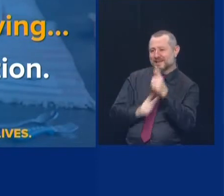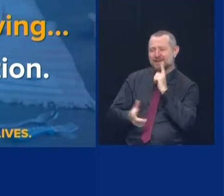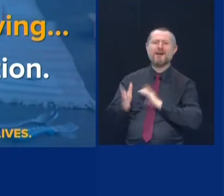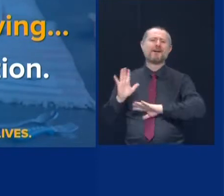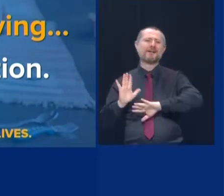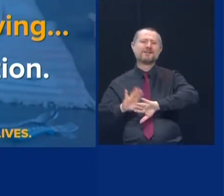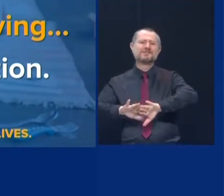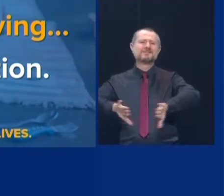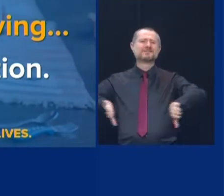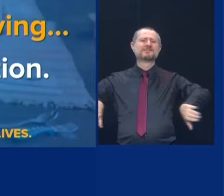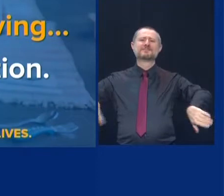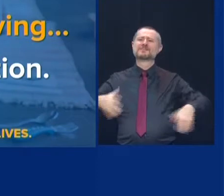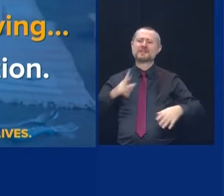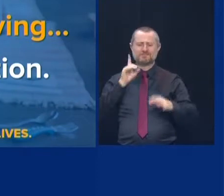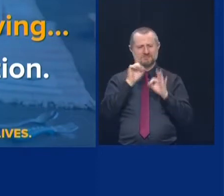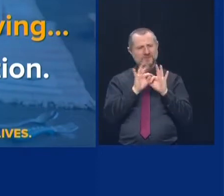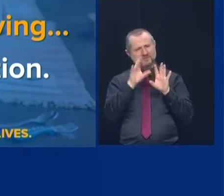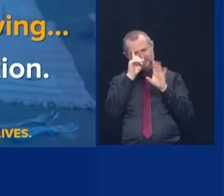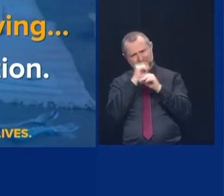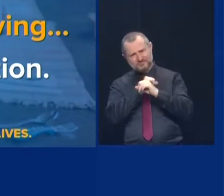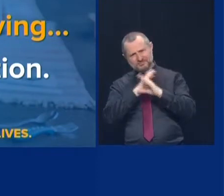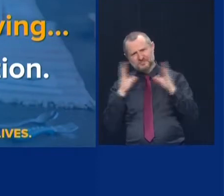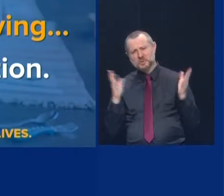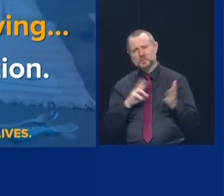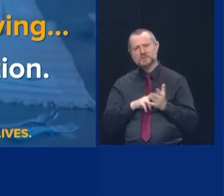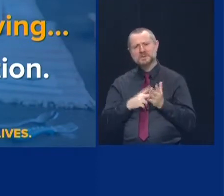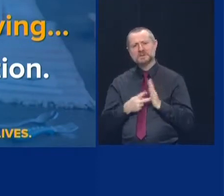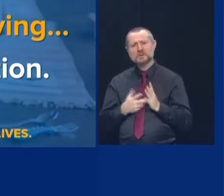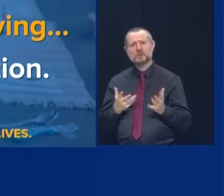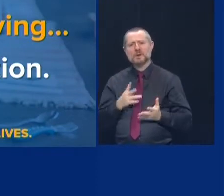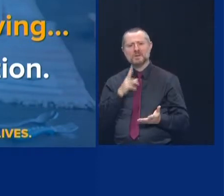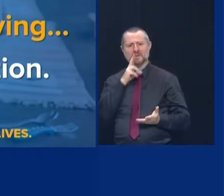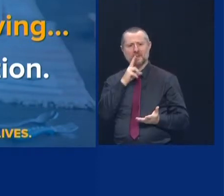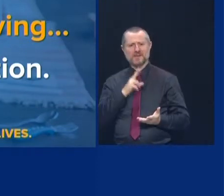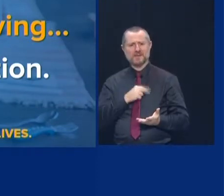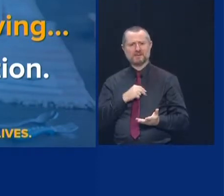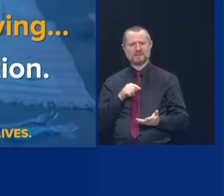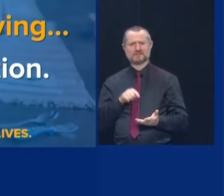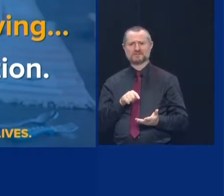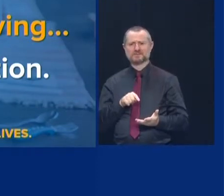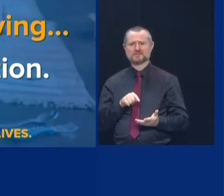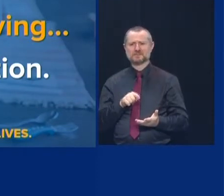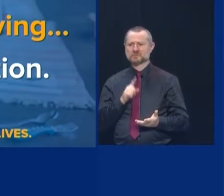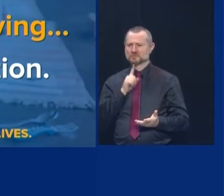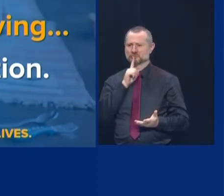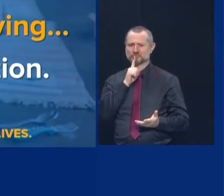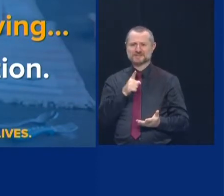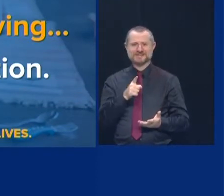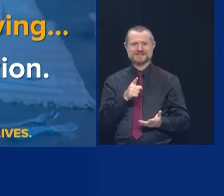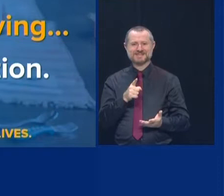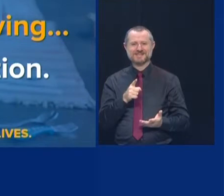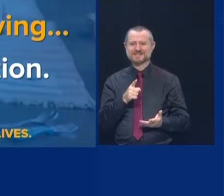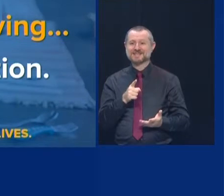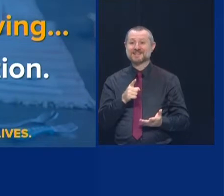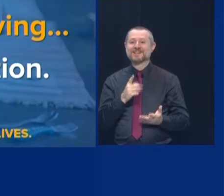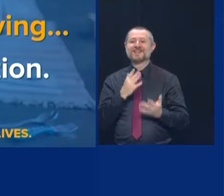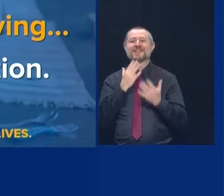AND IT'S NOT JUST ABOUT THE COMMERCIALIZATION AND THE TRAPPINGS. LET'S THINK ABOUT WHAT